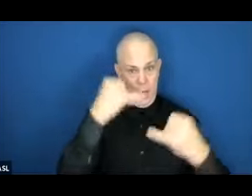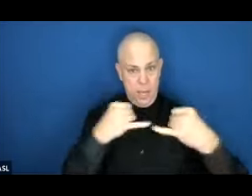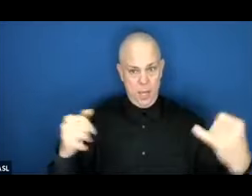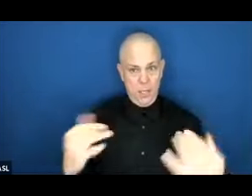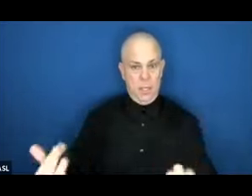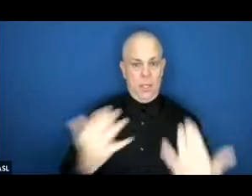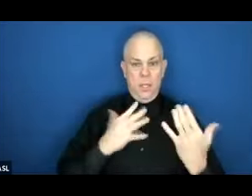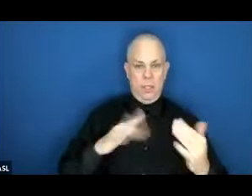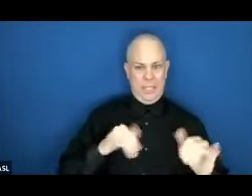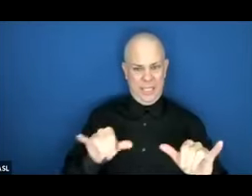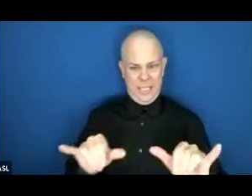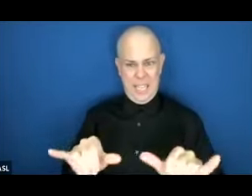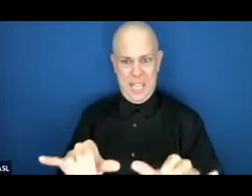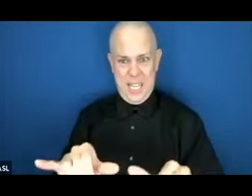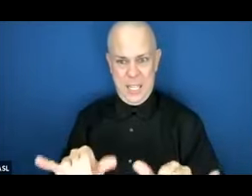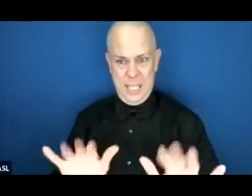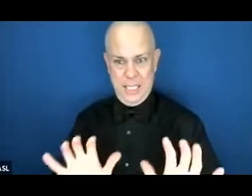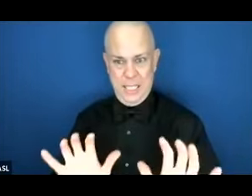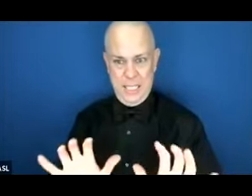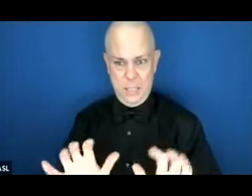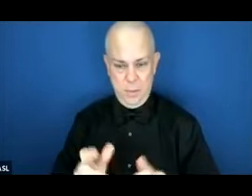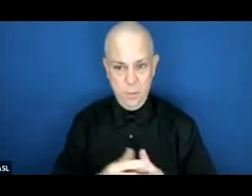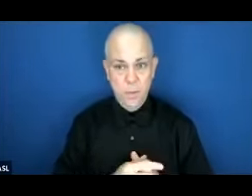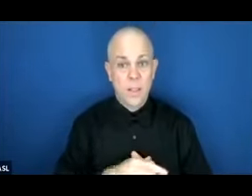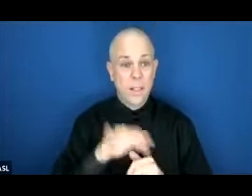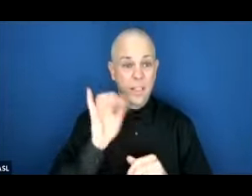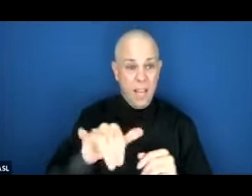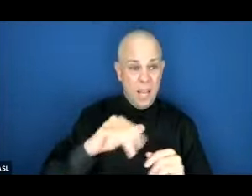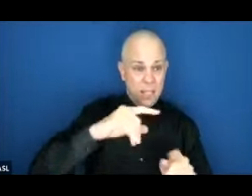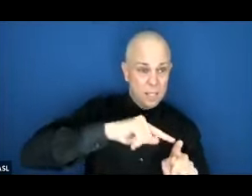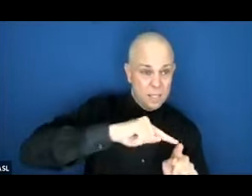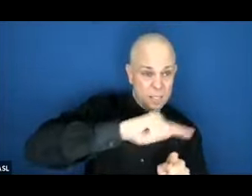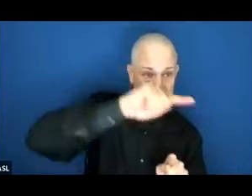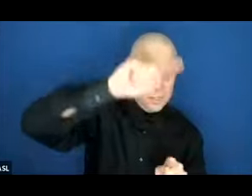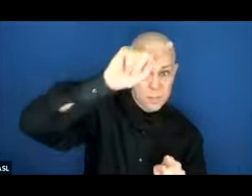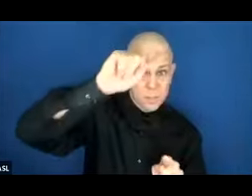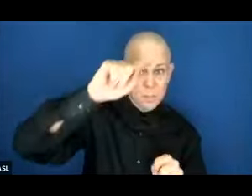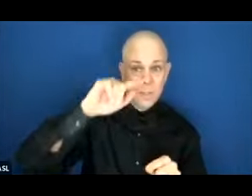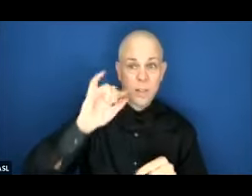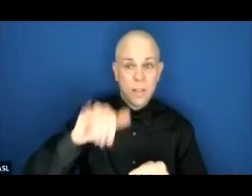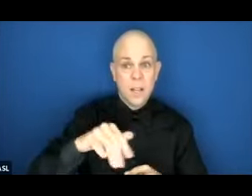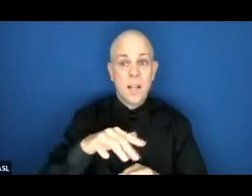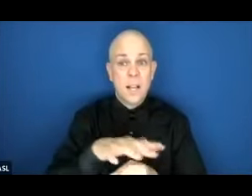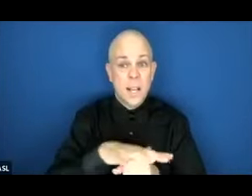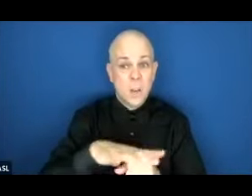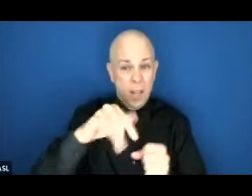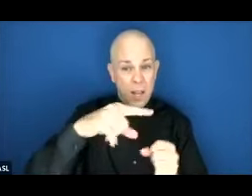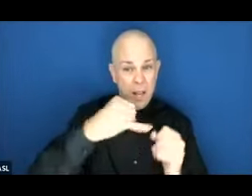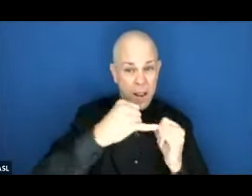completely lined and what this is going to give us the latitude to do is to be able to show more containment